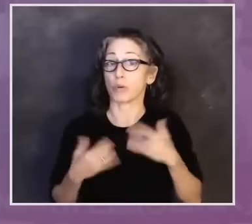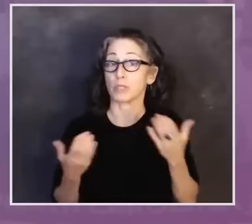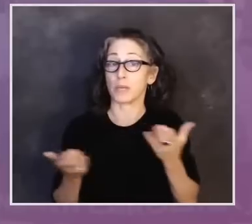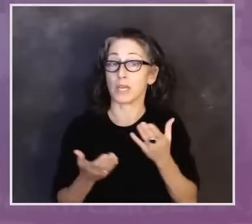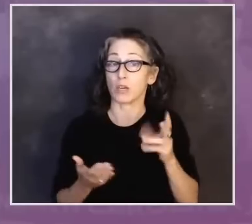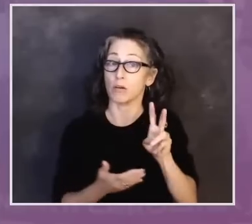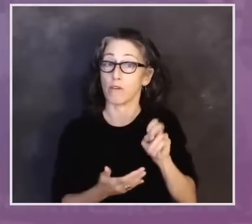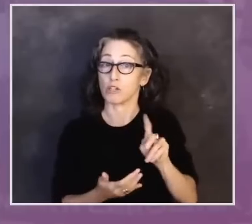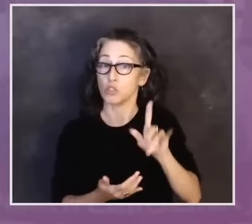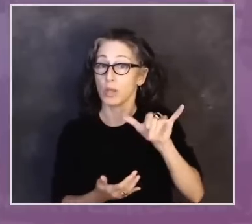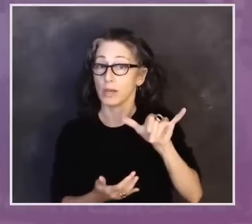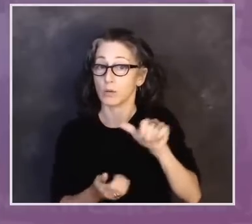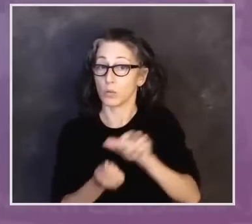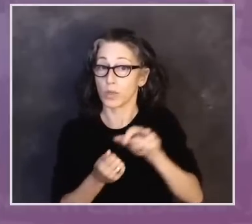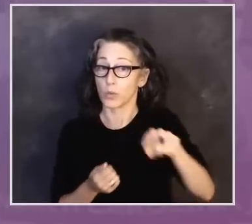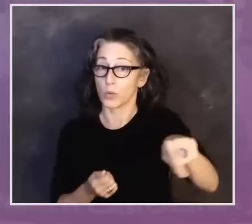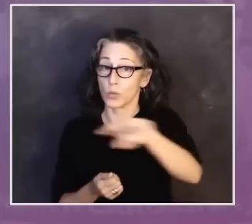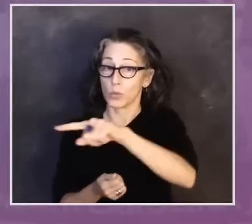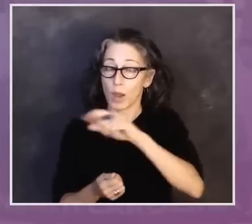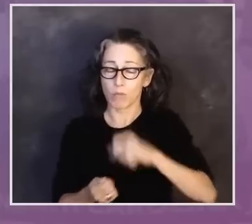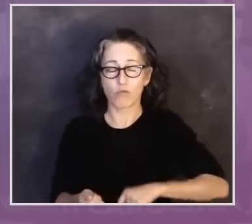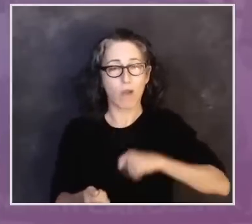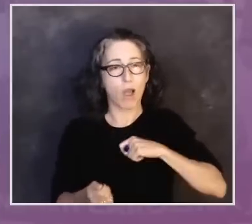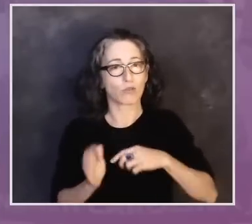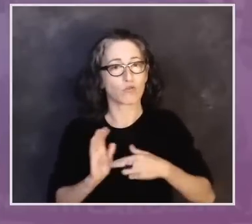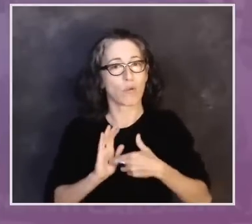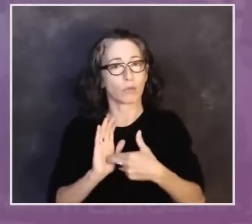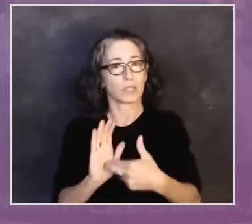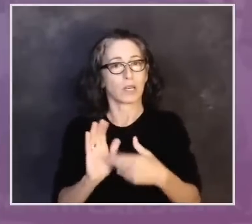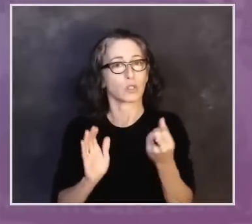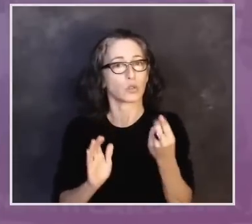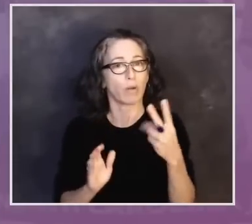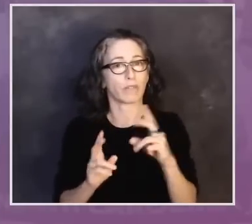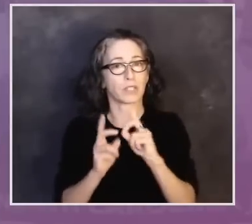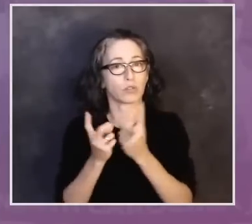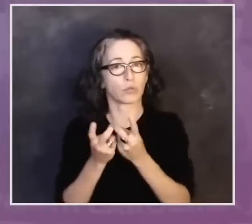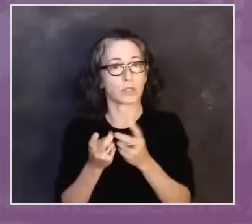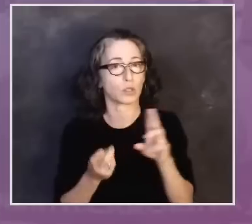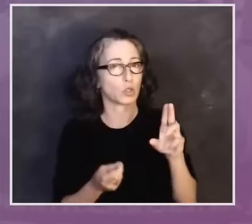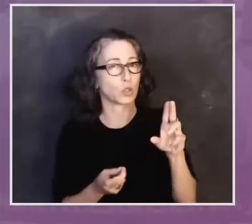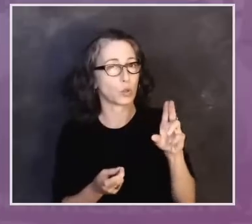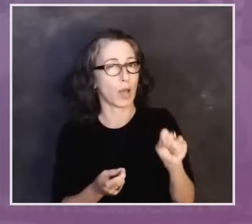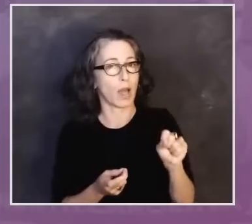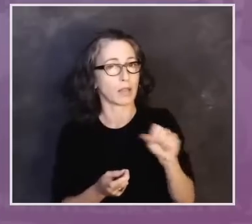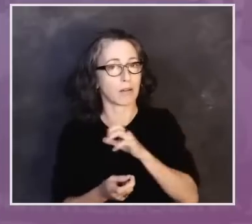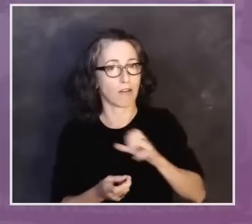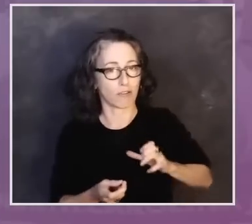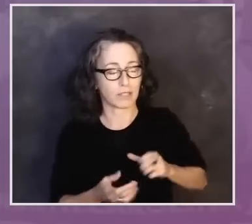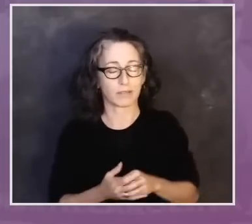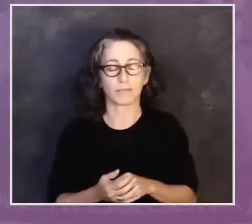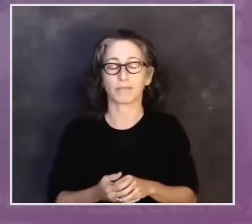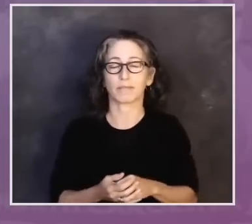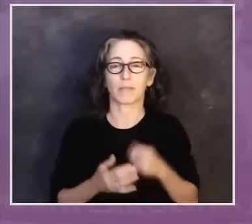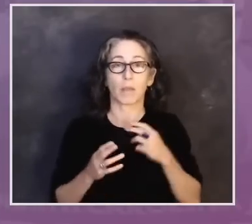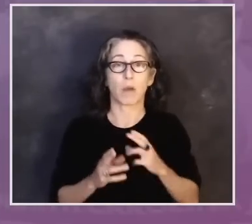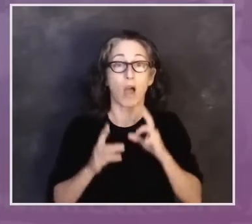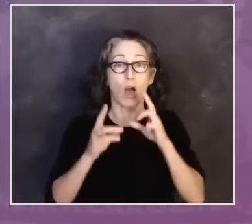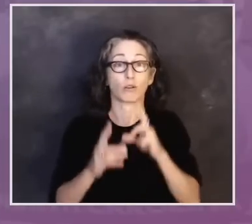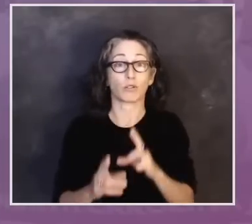AND I'M THRILLED TO BE HERE VIRTUALLY WITH ALL OF YOU TONIGHT. AND I'M SO PROUD TO REPRESENT